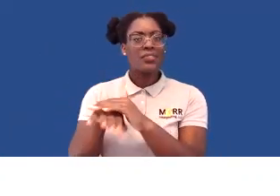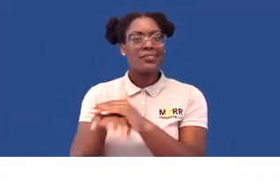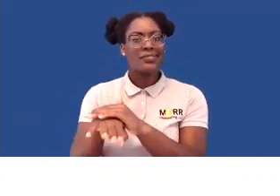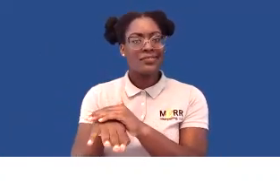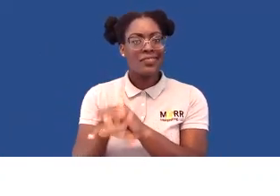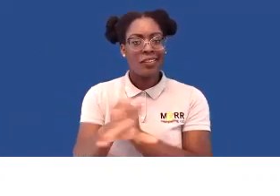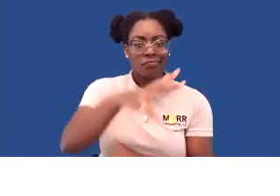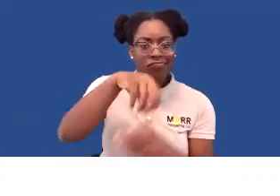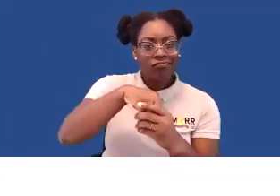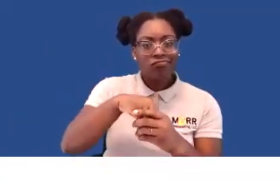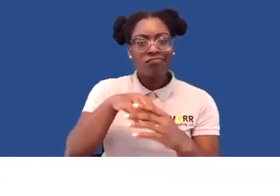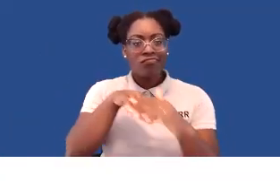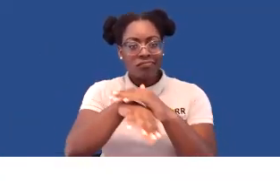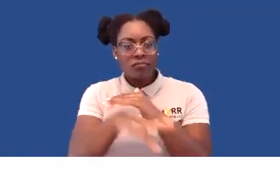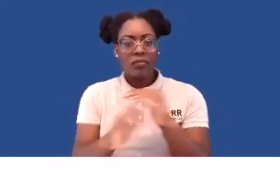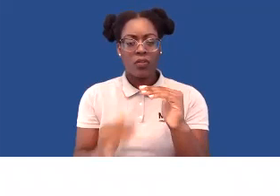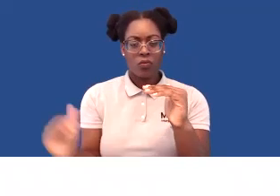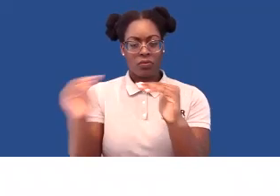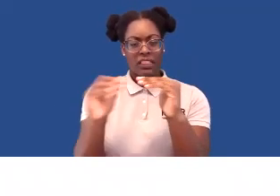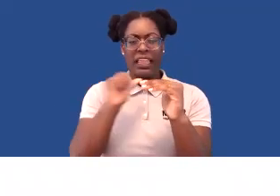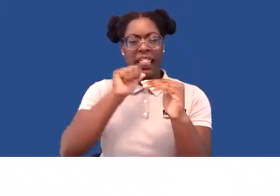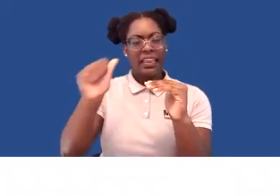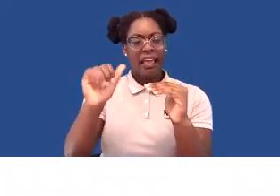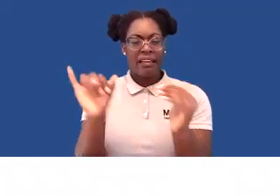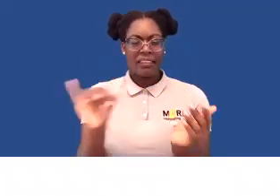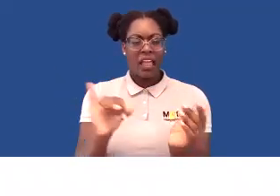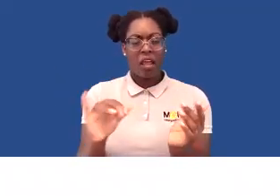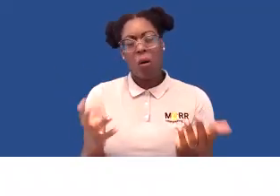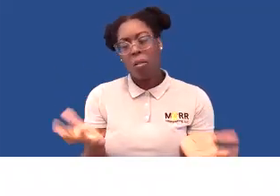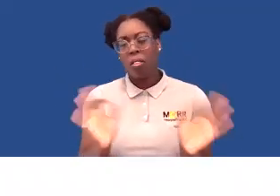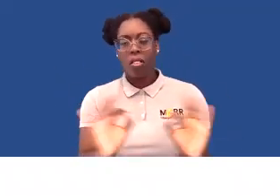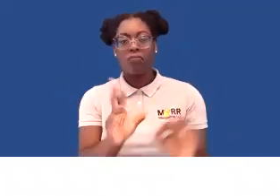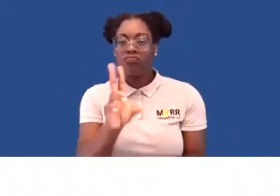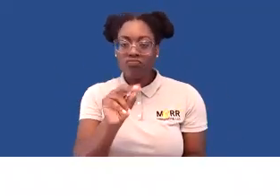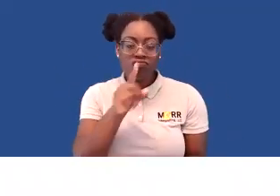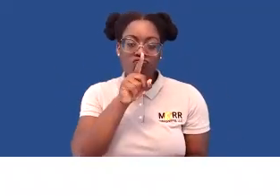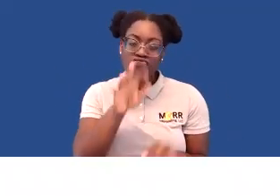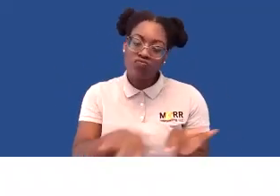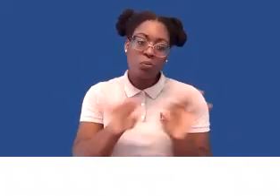are not side notes or footnotes, but they are very much front and center in this discussion,